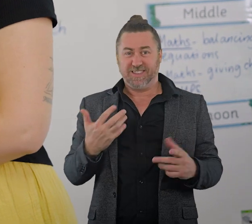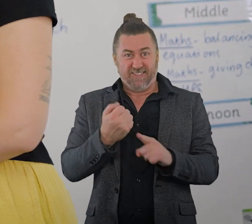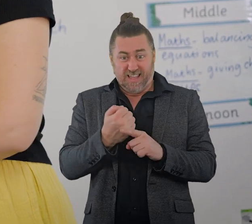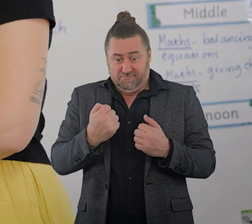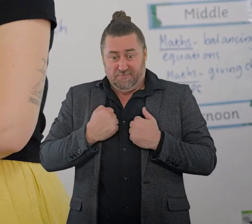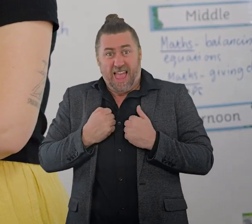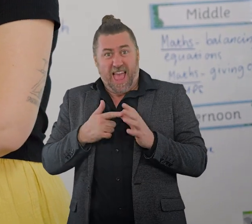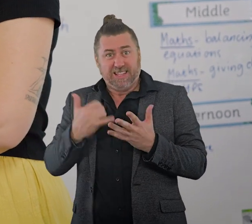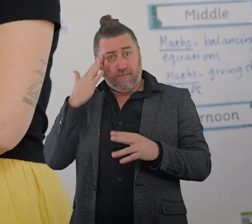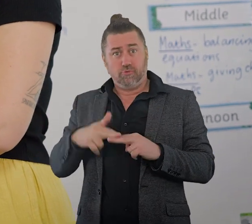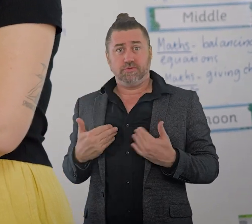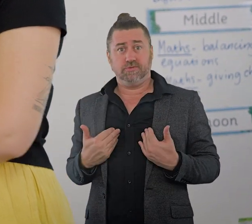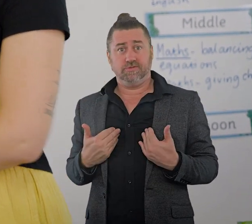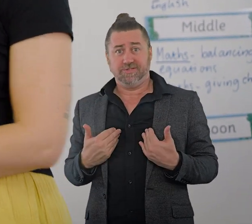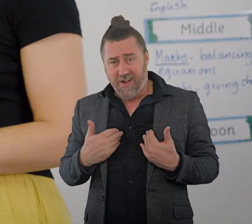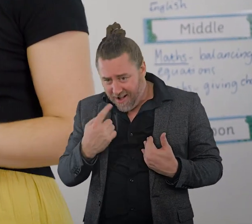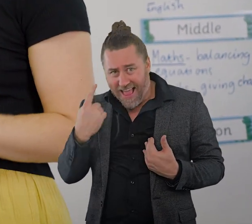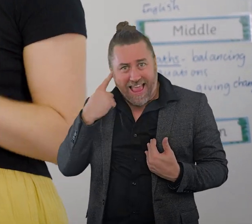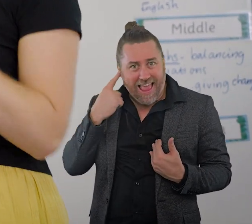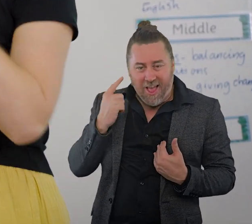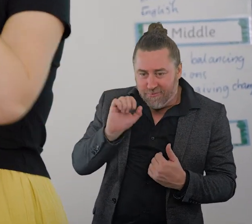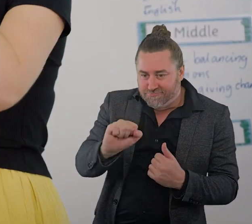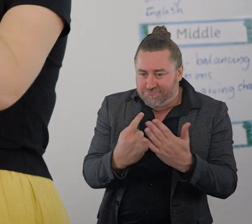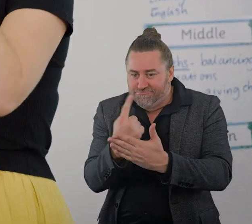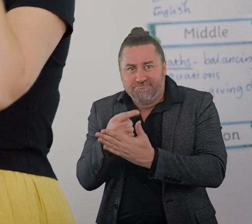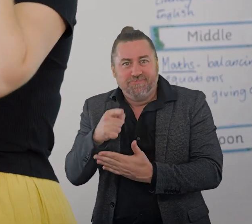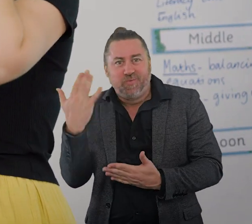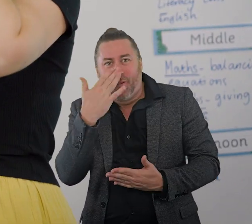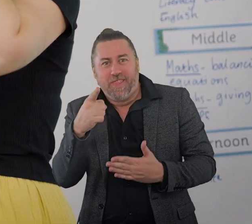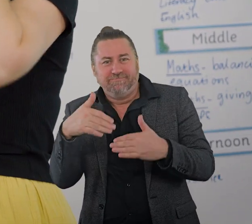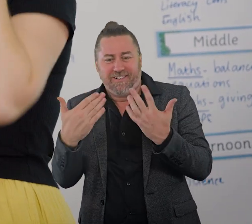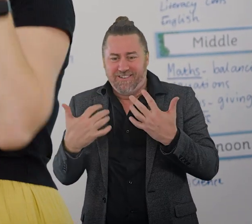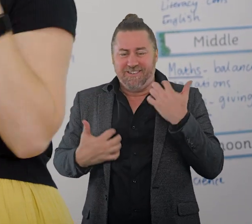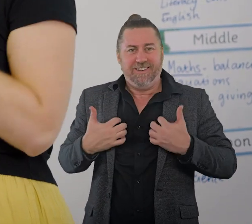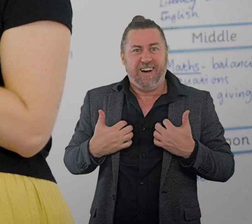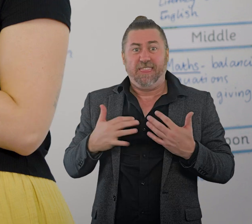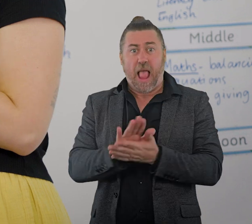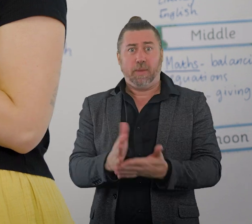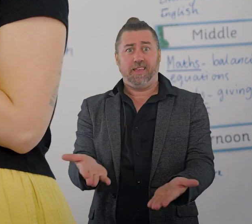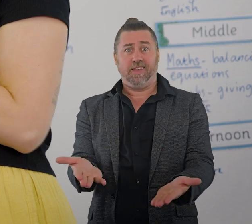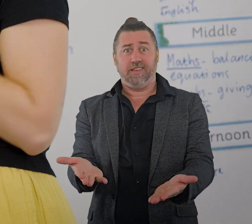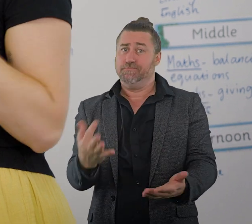it affects my life because I get to hear about their school day and they're happier, which is a bonus.